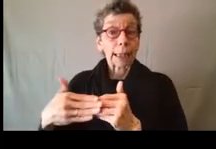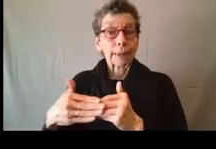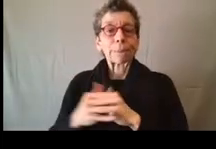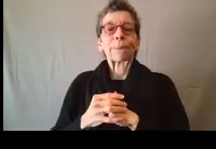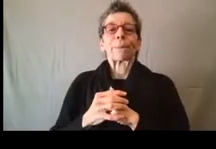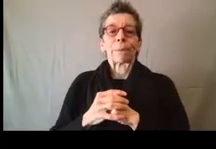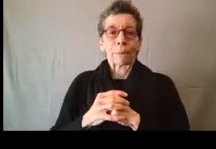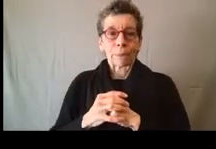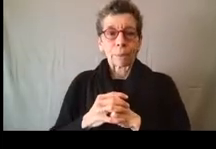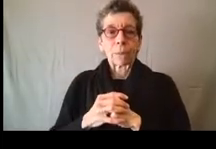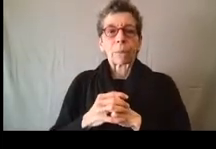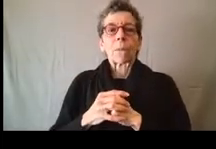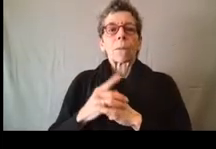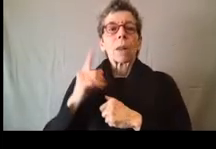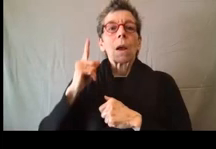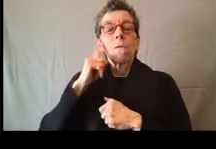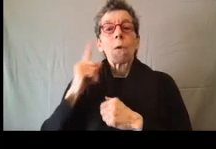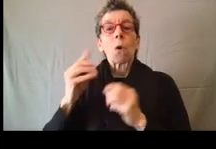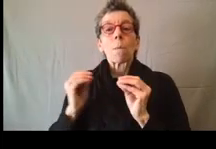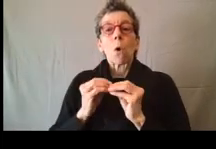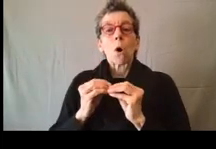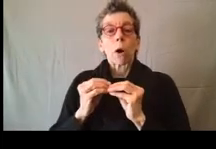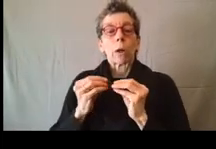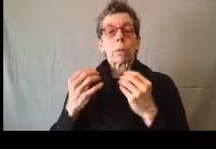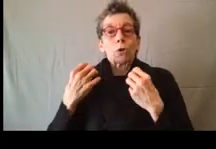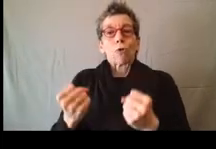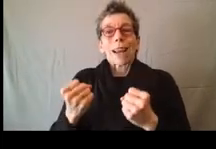next steps to strengthen the study's findings, this is again where I come back to those couple